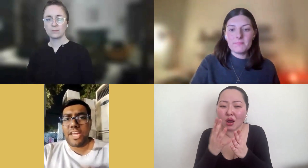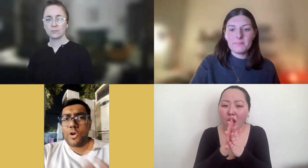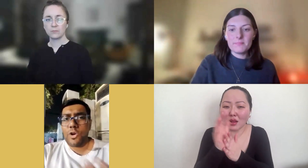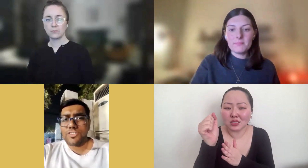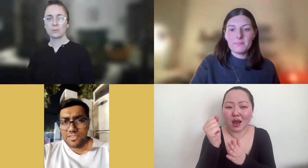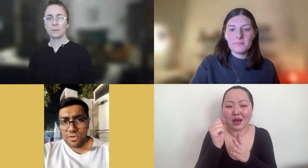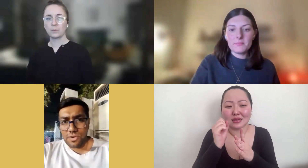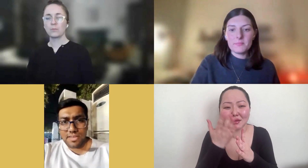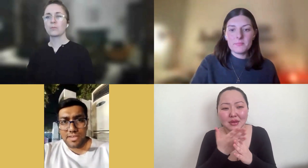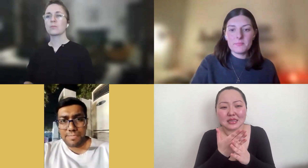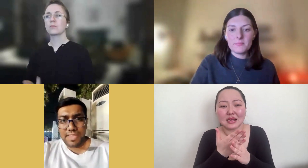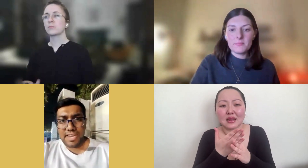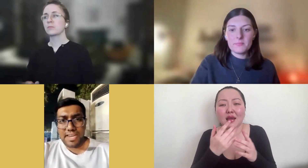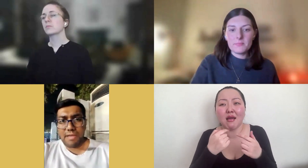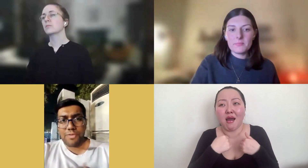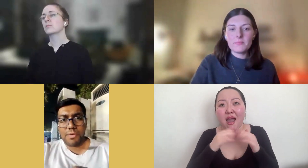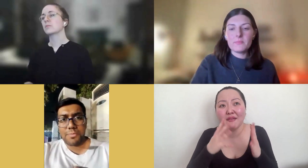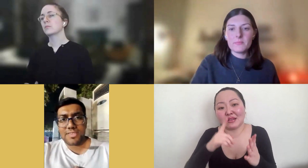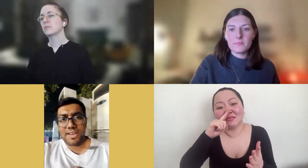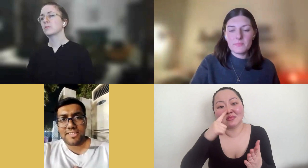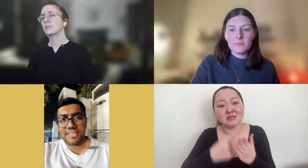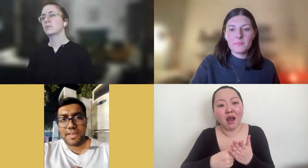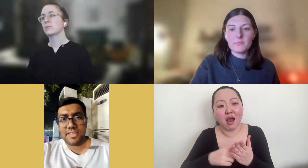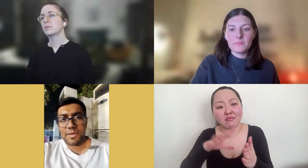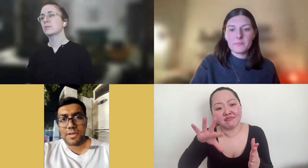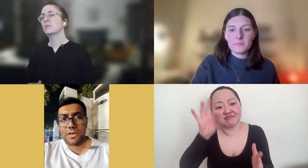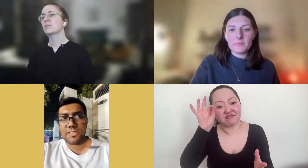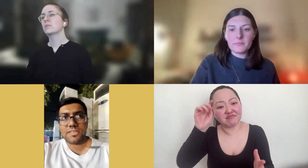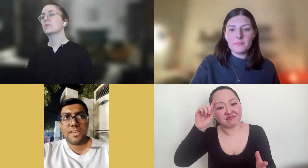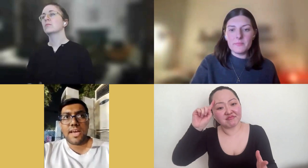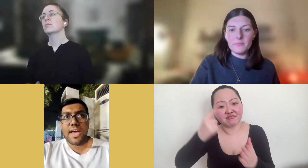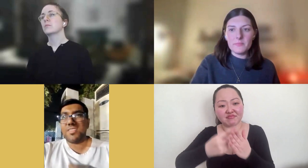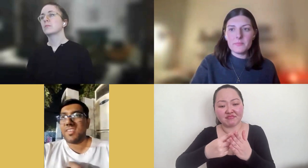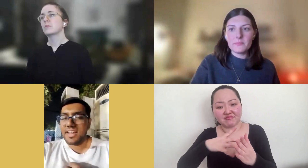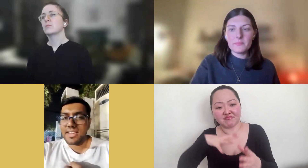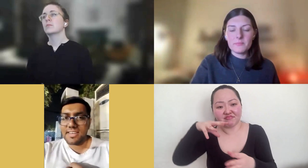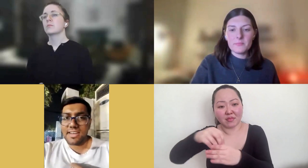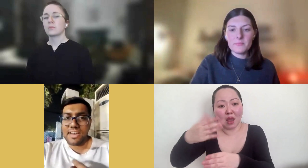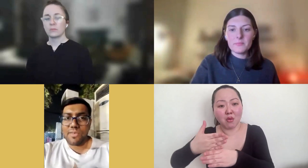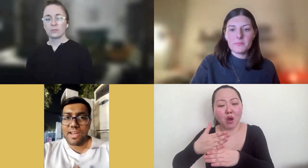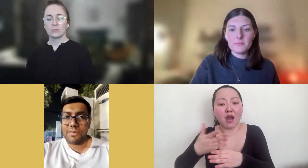a very conscious choice. It came from personal choice experience. I am a trained architect and